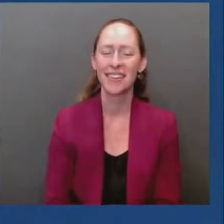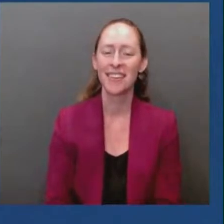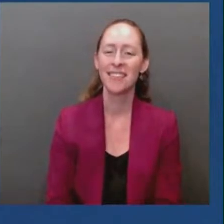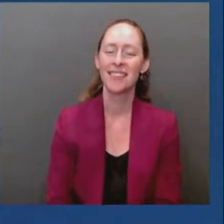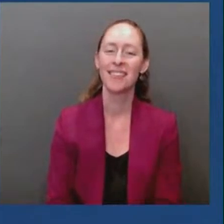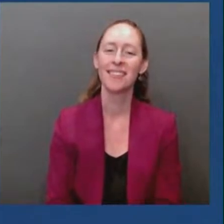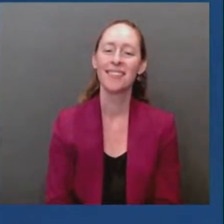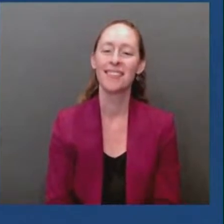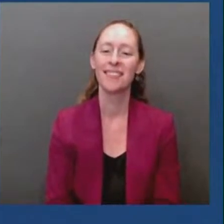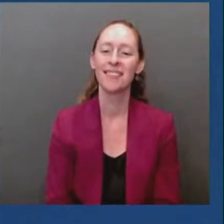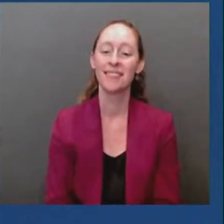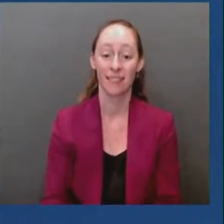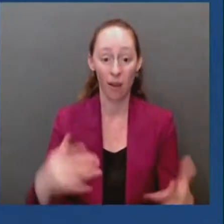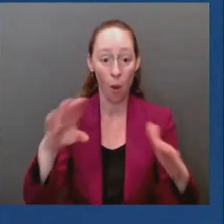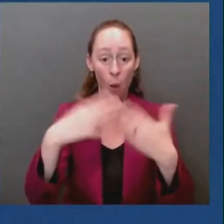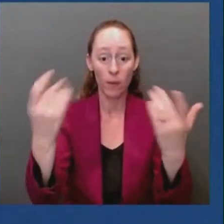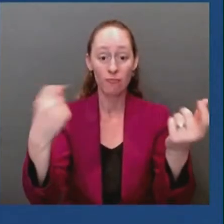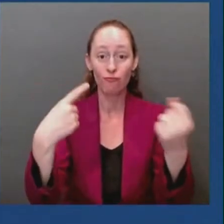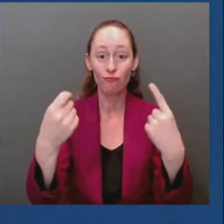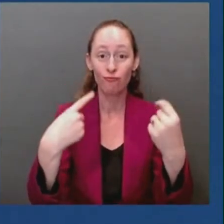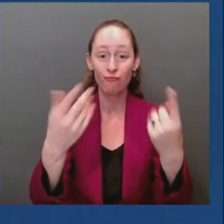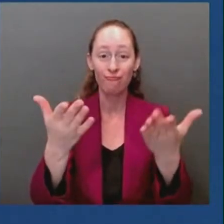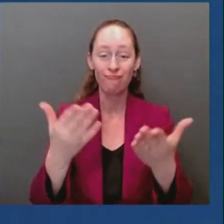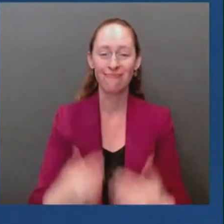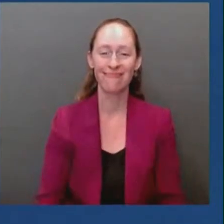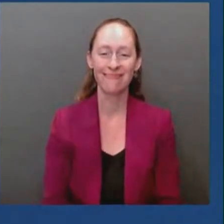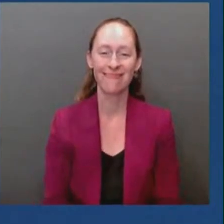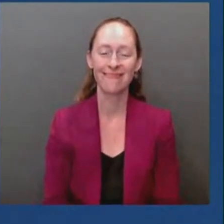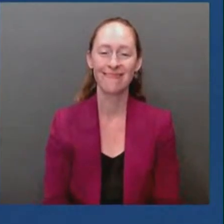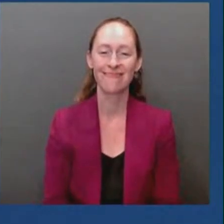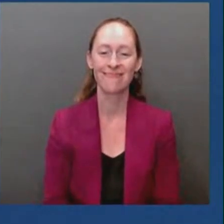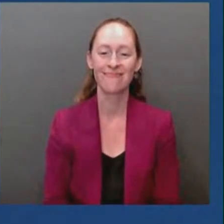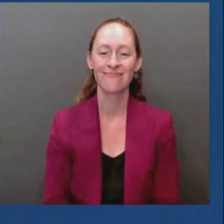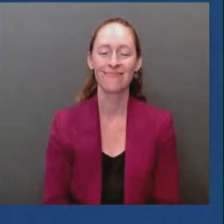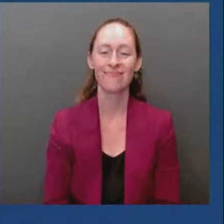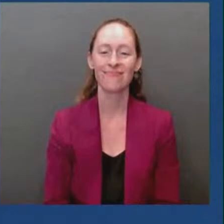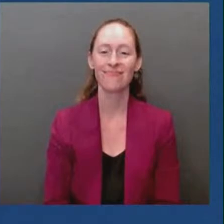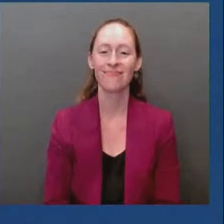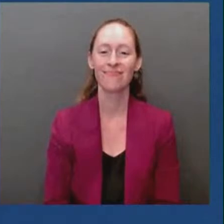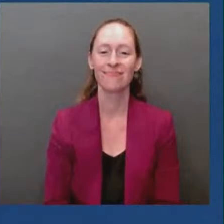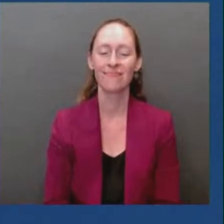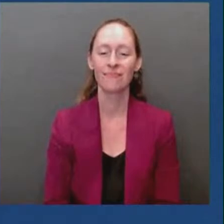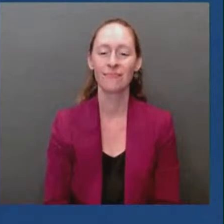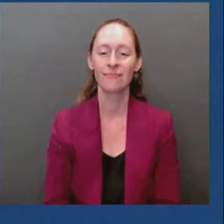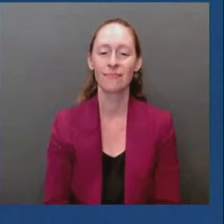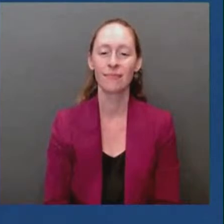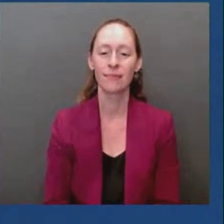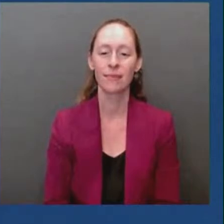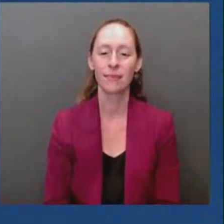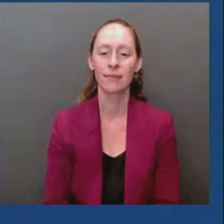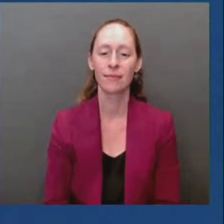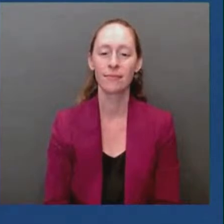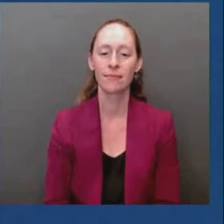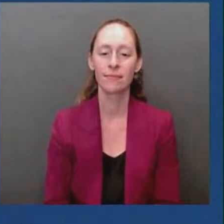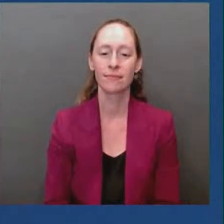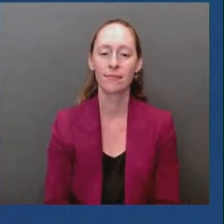AT THE SAME TIME. THANK YOU AND NOW I WILL TURN IT BACK TO YOU, DR. JHA. THANK YOU. LET'S GO AHEAD AND OPEN IT UP FOR QUESTIONS.